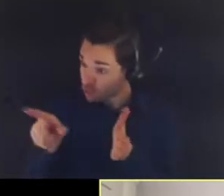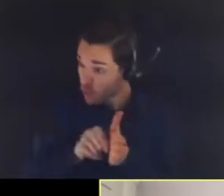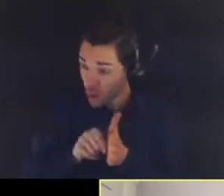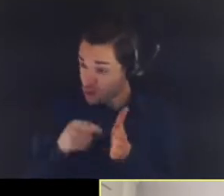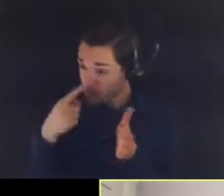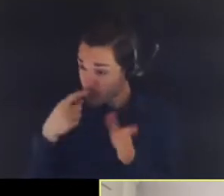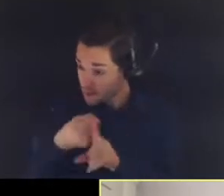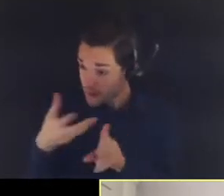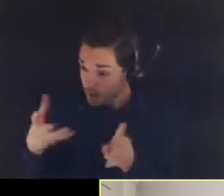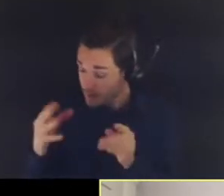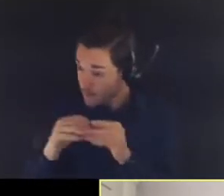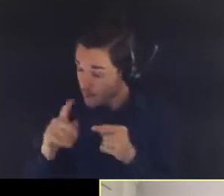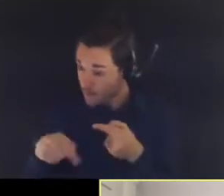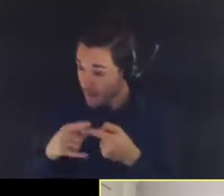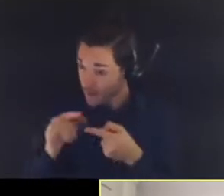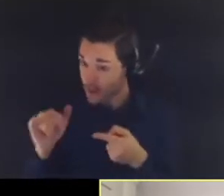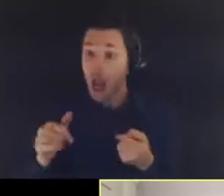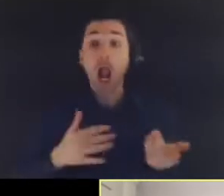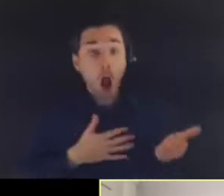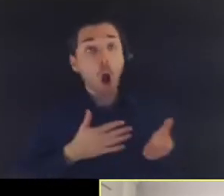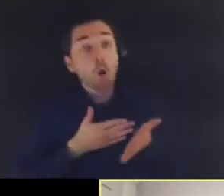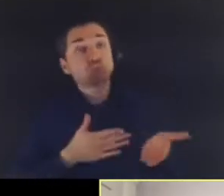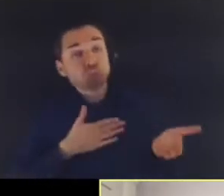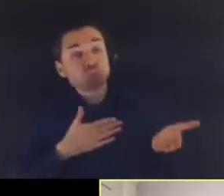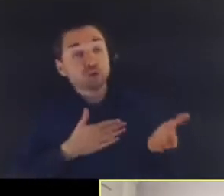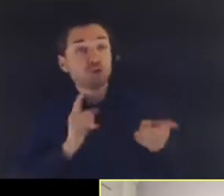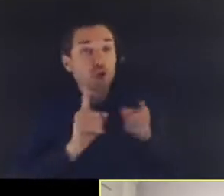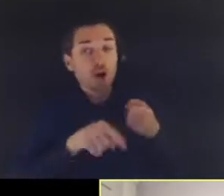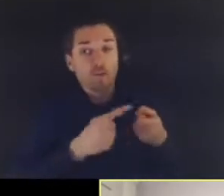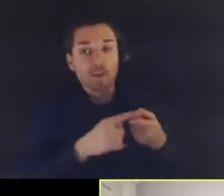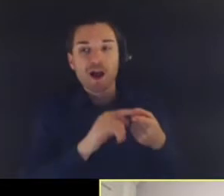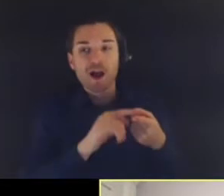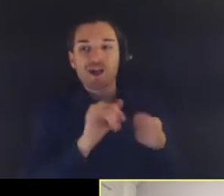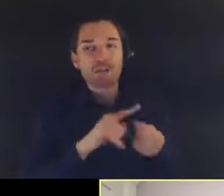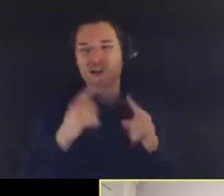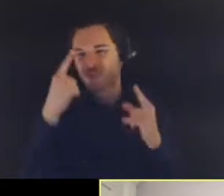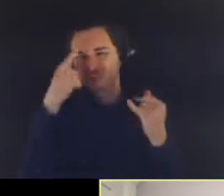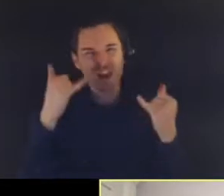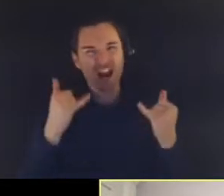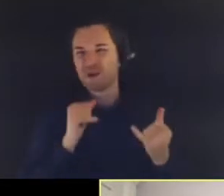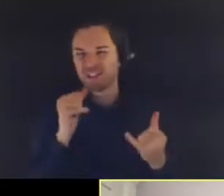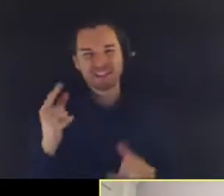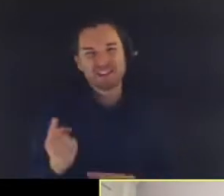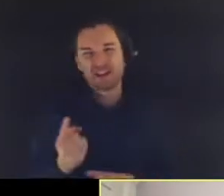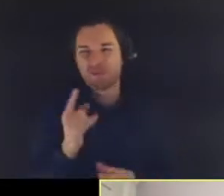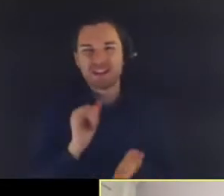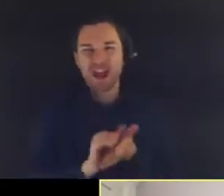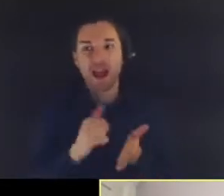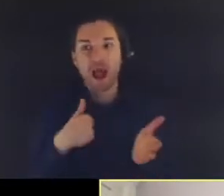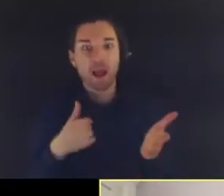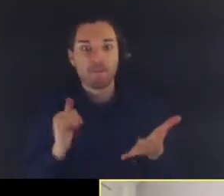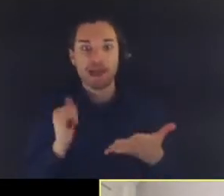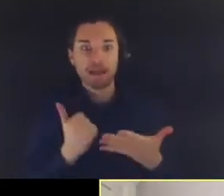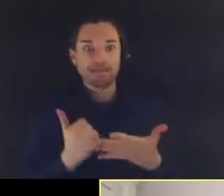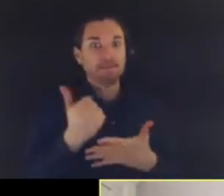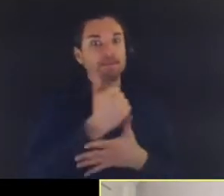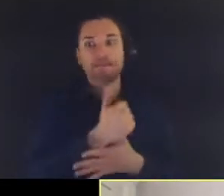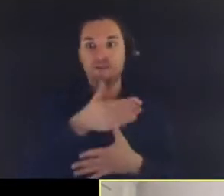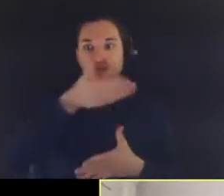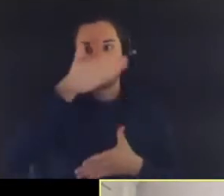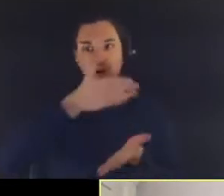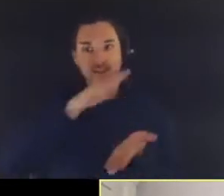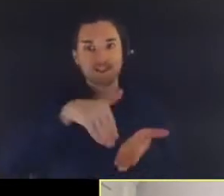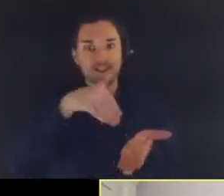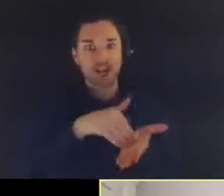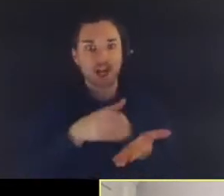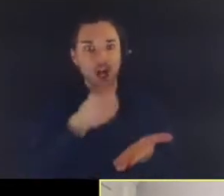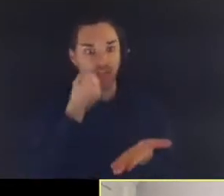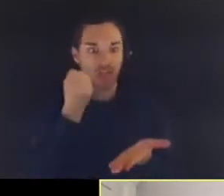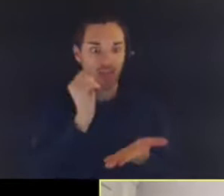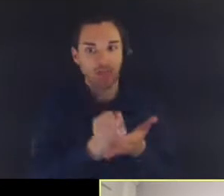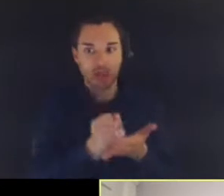but it s not something that I m putting front and centre like a stamp on my resume. That